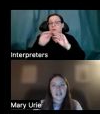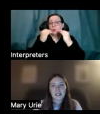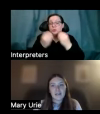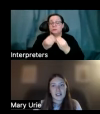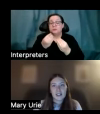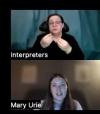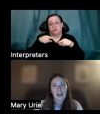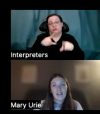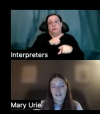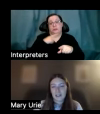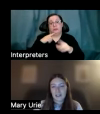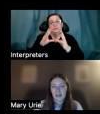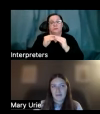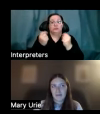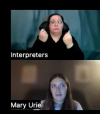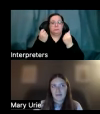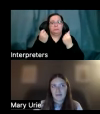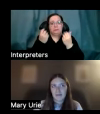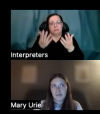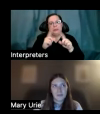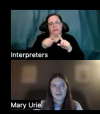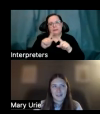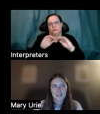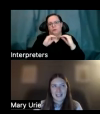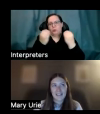legislative session, they'll have advocates, will set